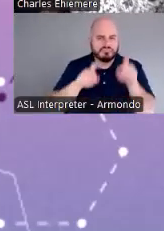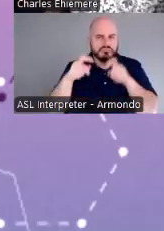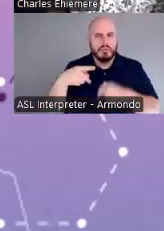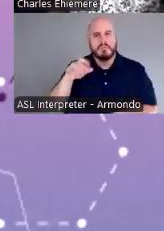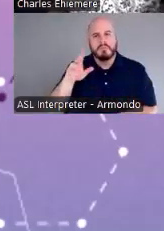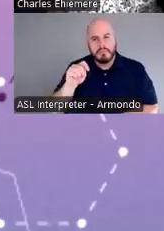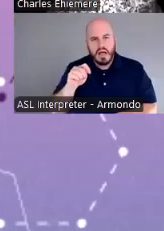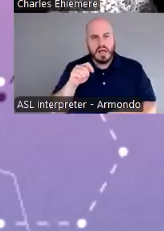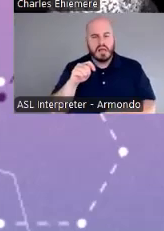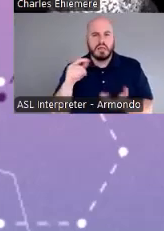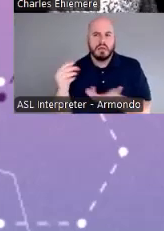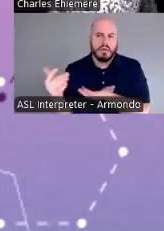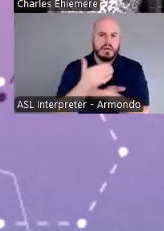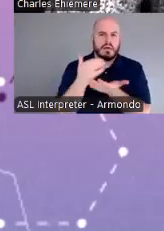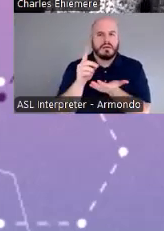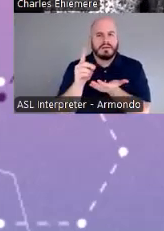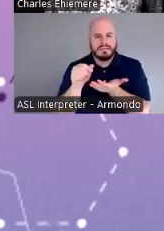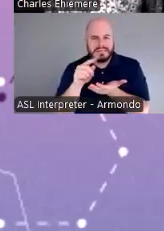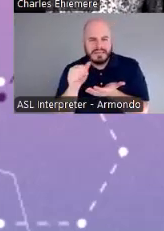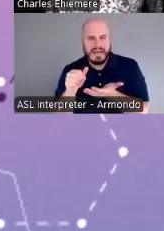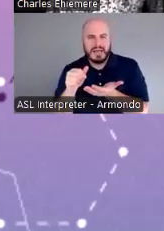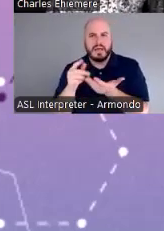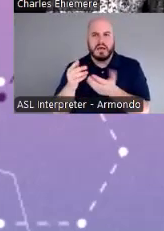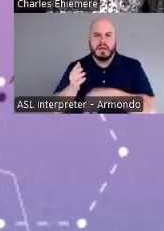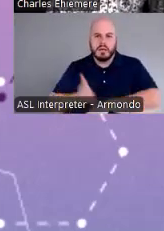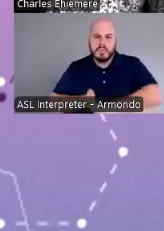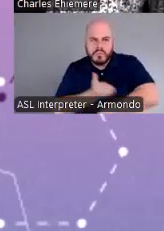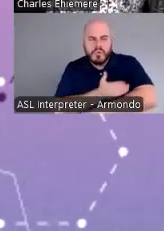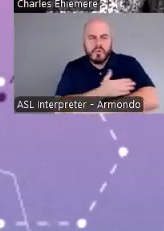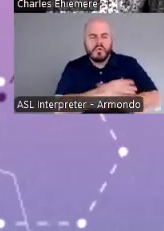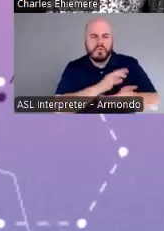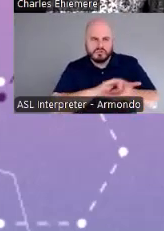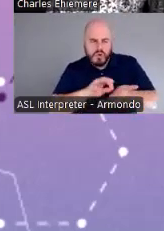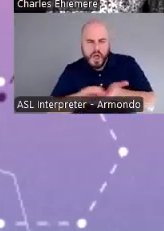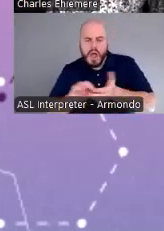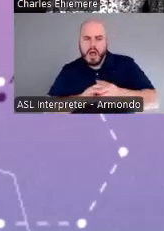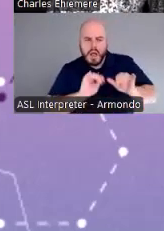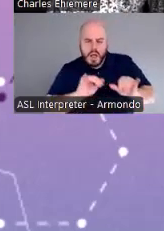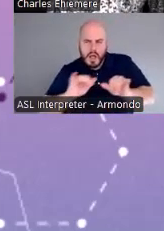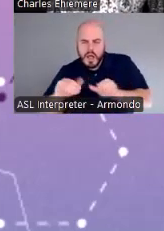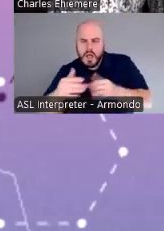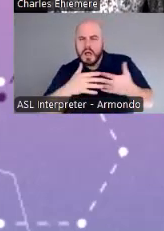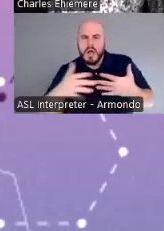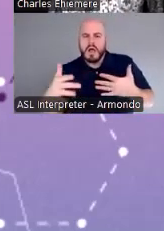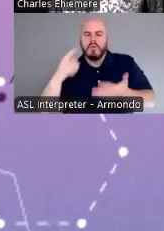at the improvement of these indices.